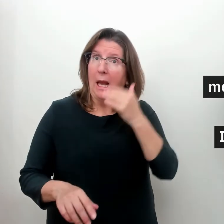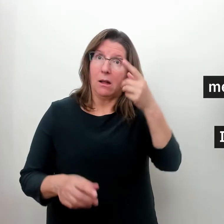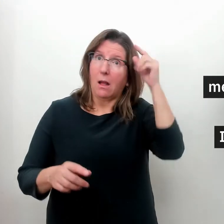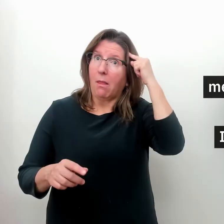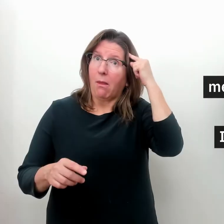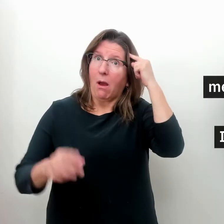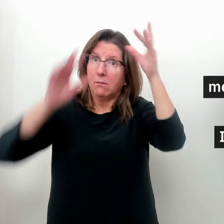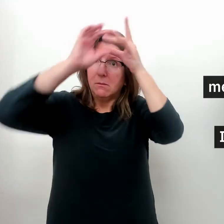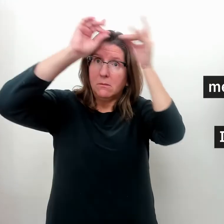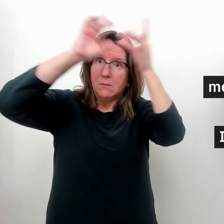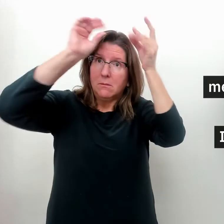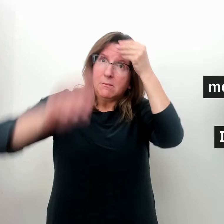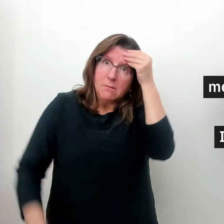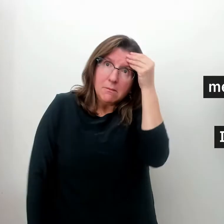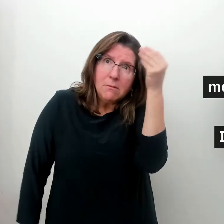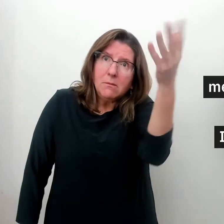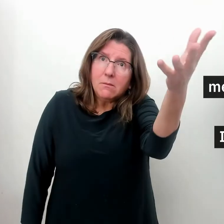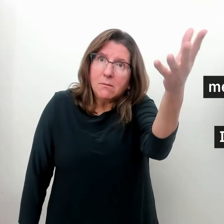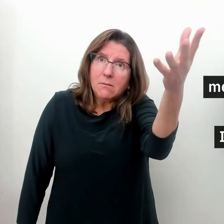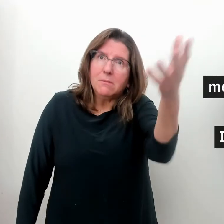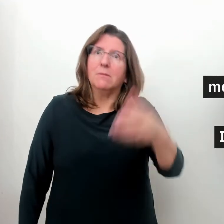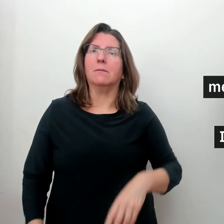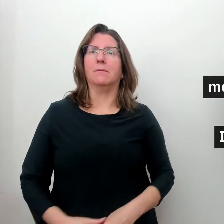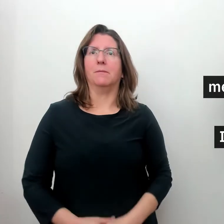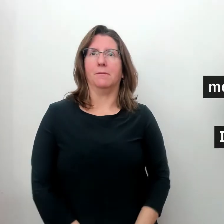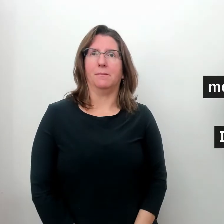INFORM = movement coming from the head, from the brain.